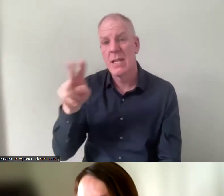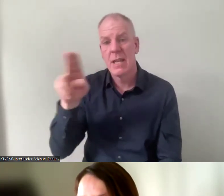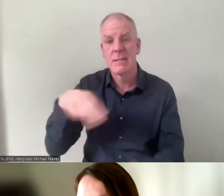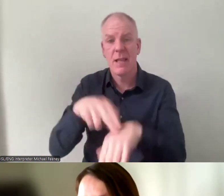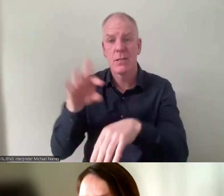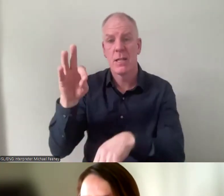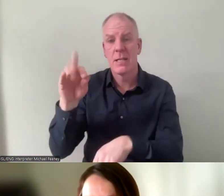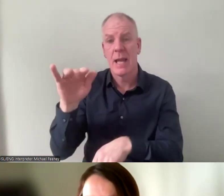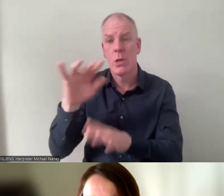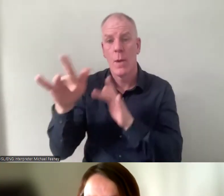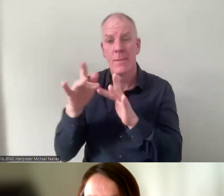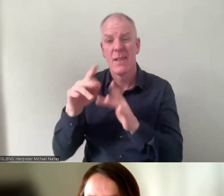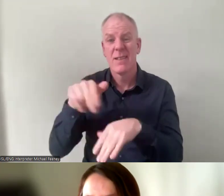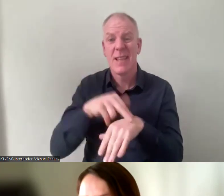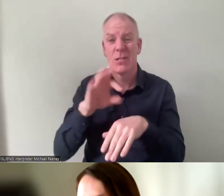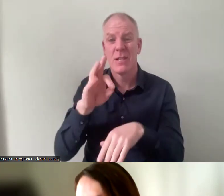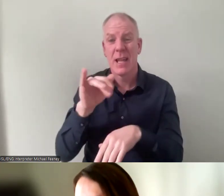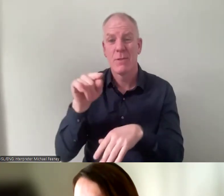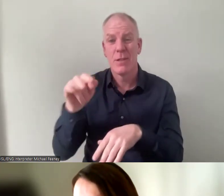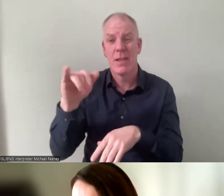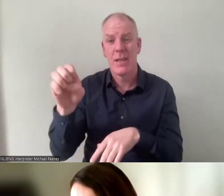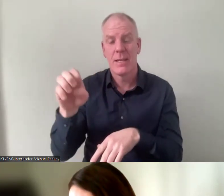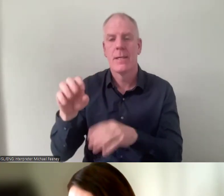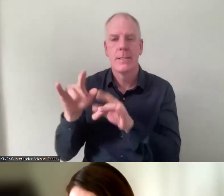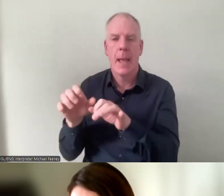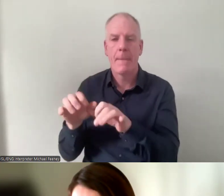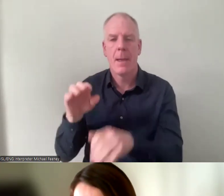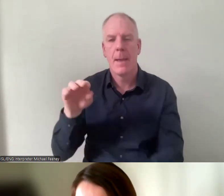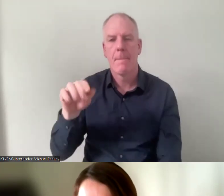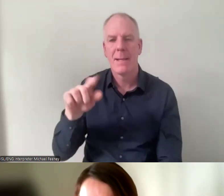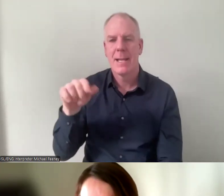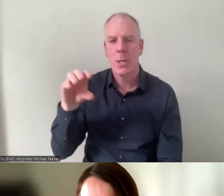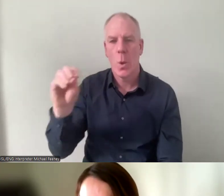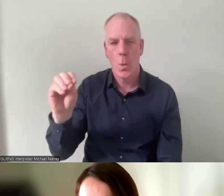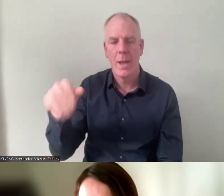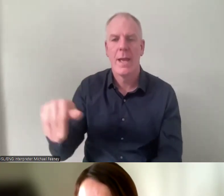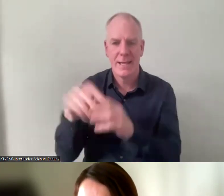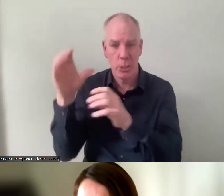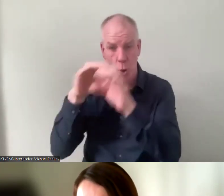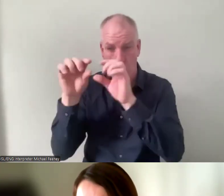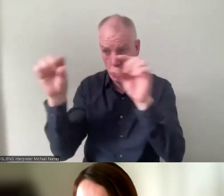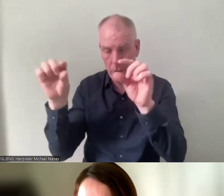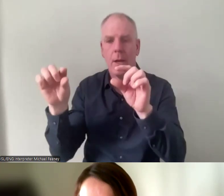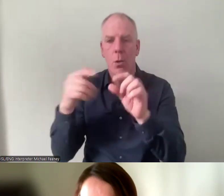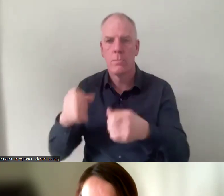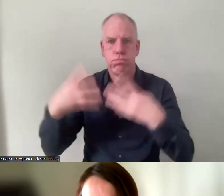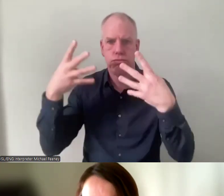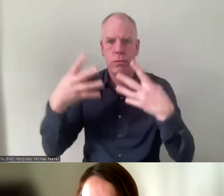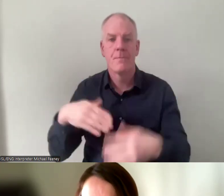nationalgallery.ie type in Mazzolino into the search bar, and you'll come up with this, and you'll see what's what else is happening. I know you both will be speaking